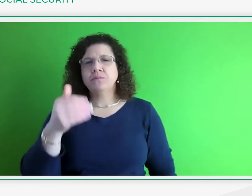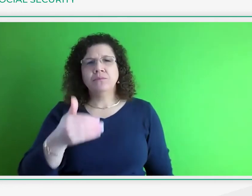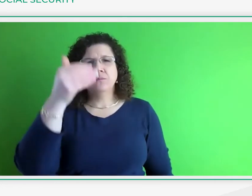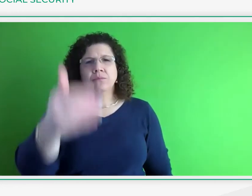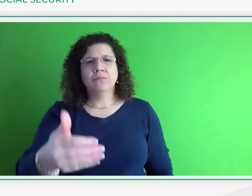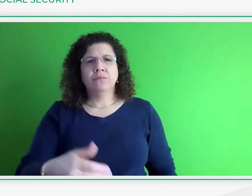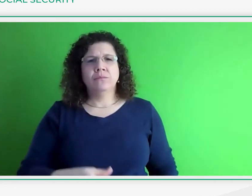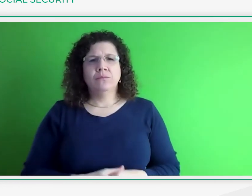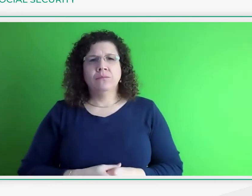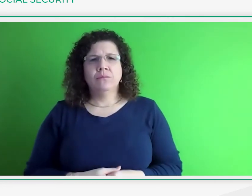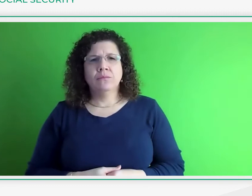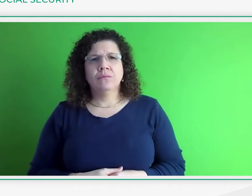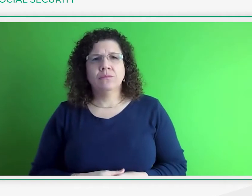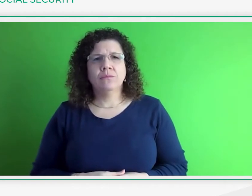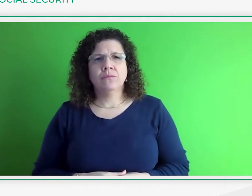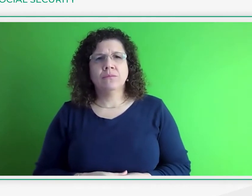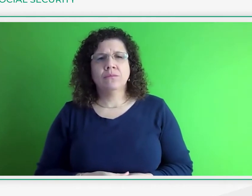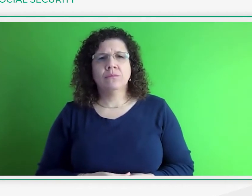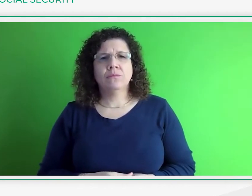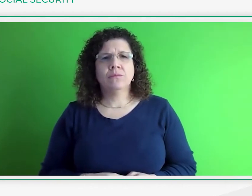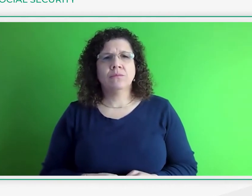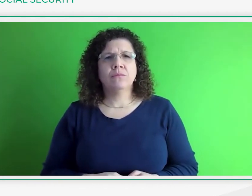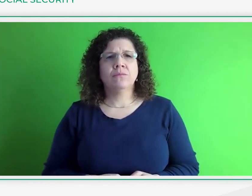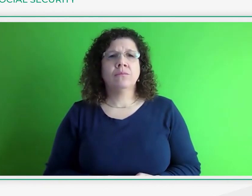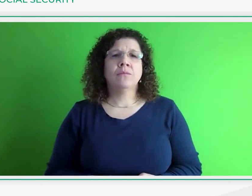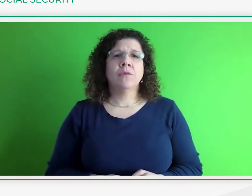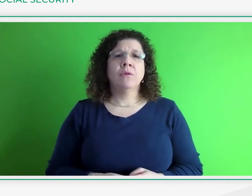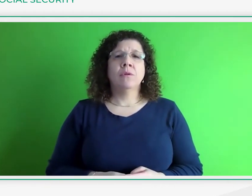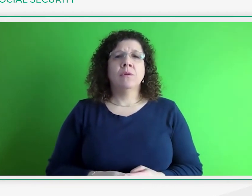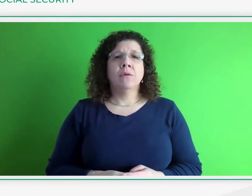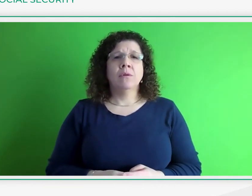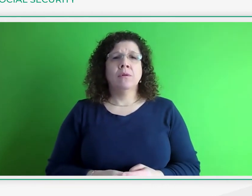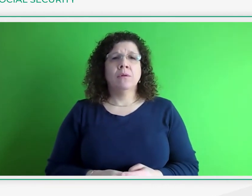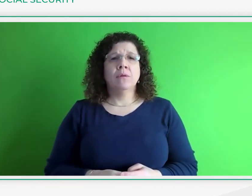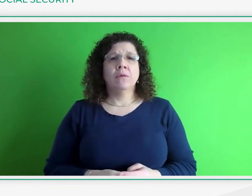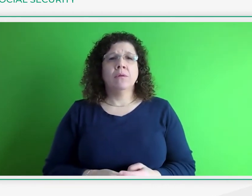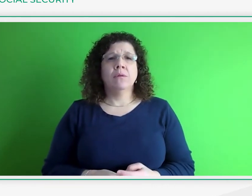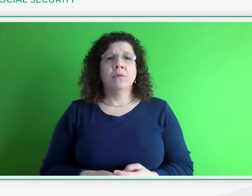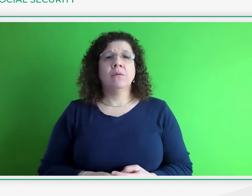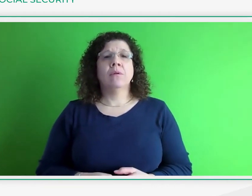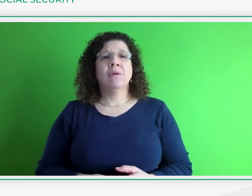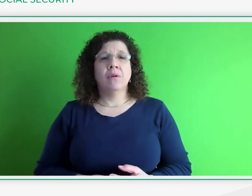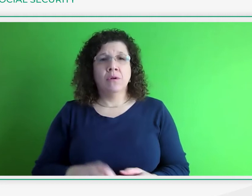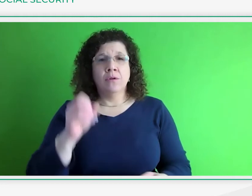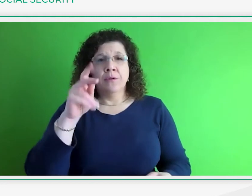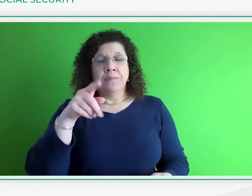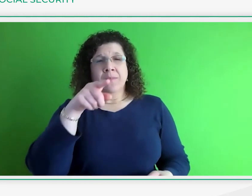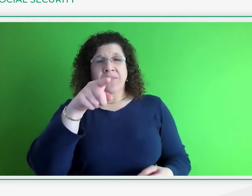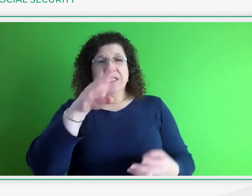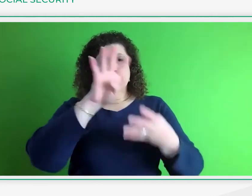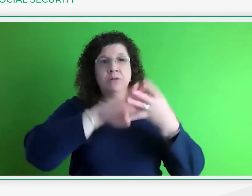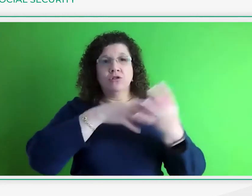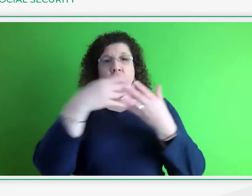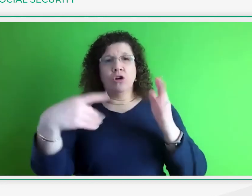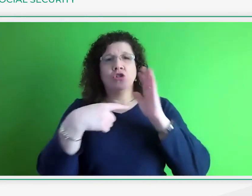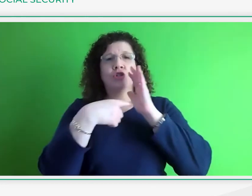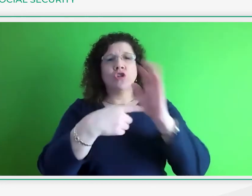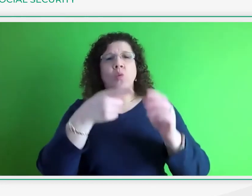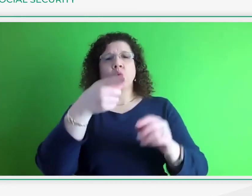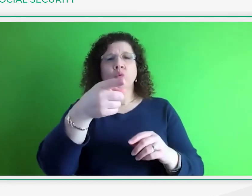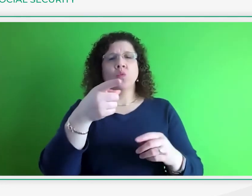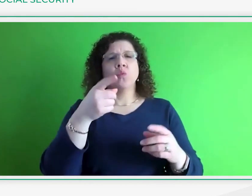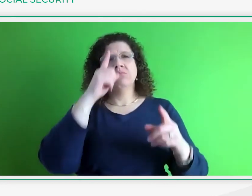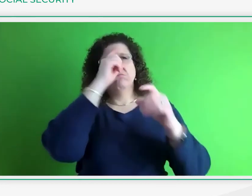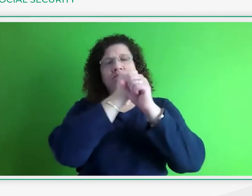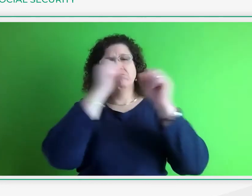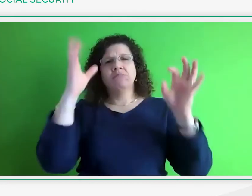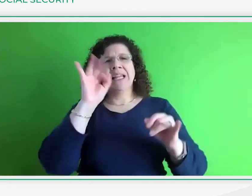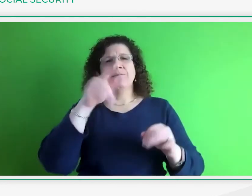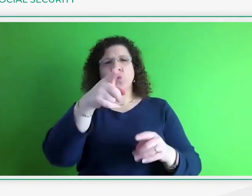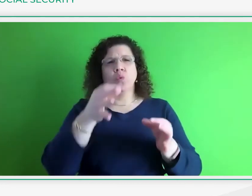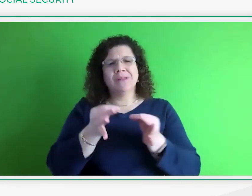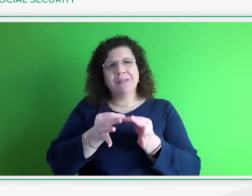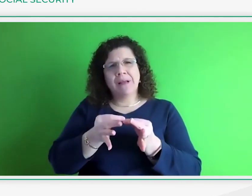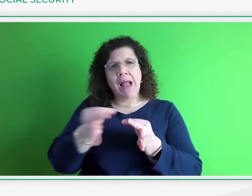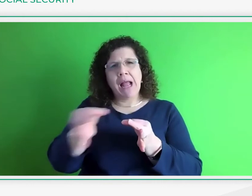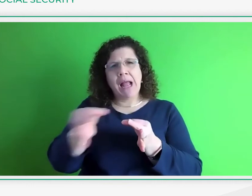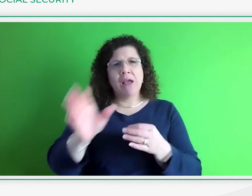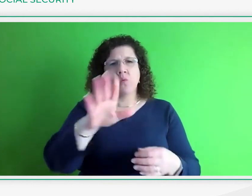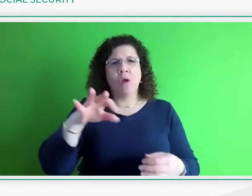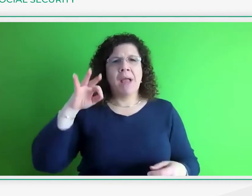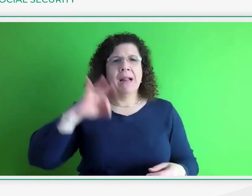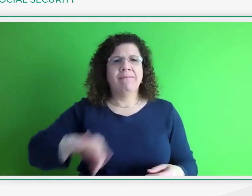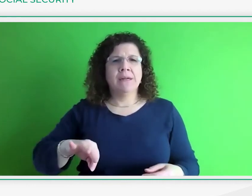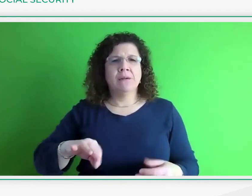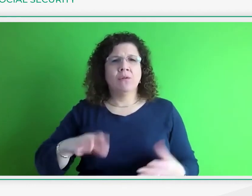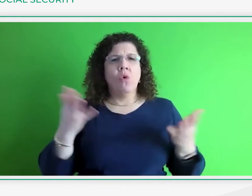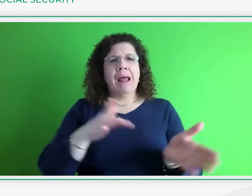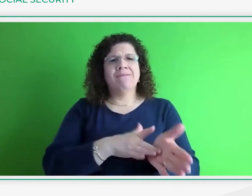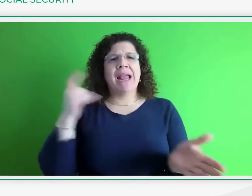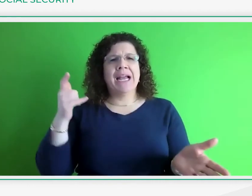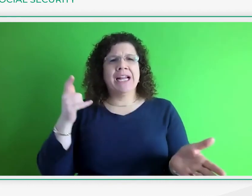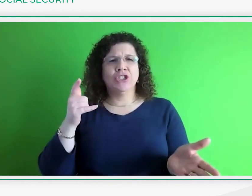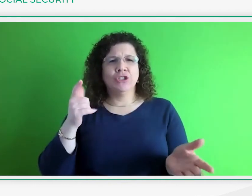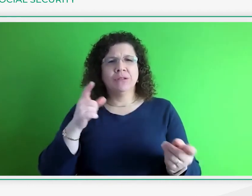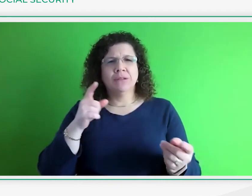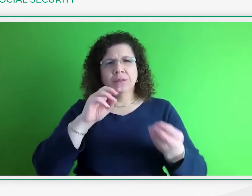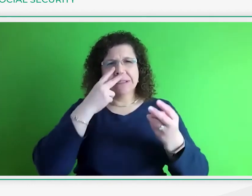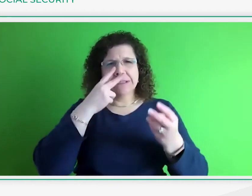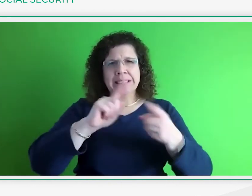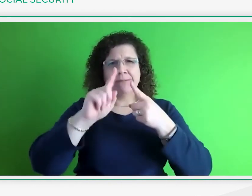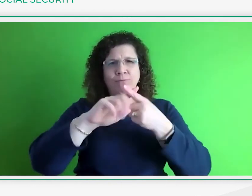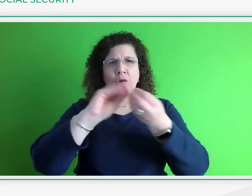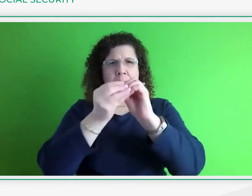Okay, so this chart actually shows you: If you delay your benefits, what is the advantage?